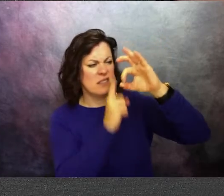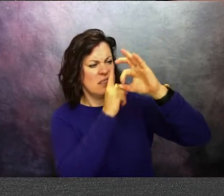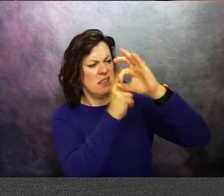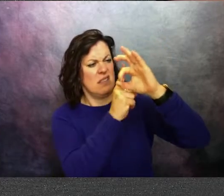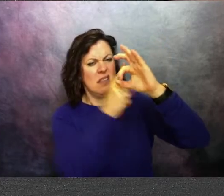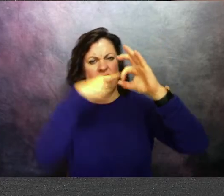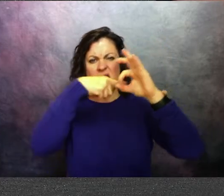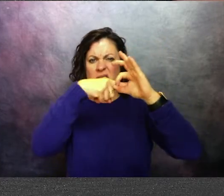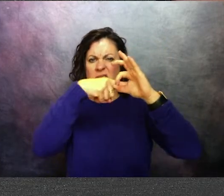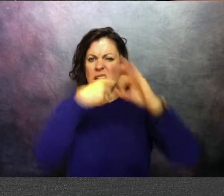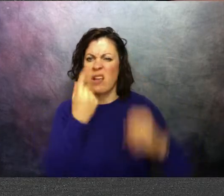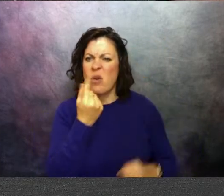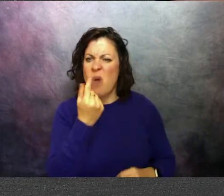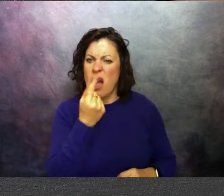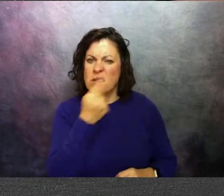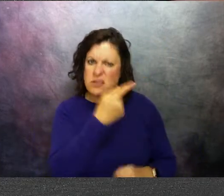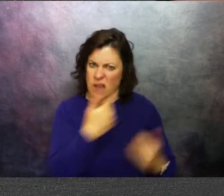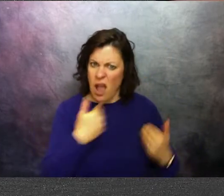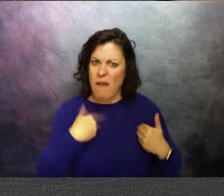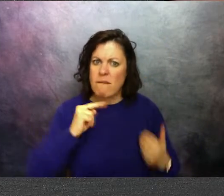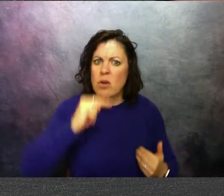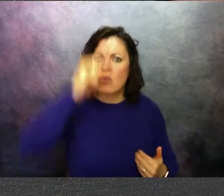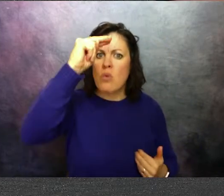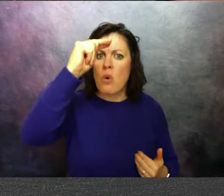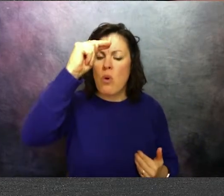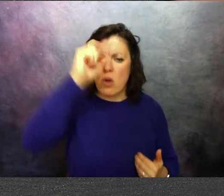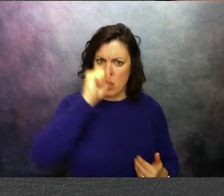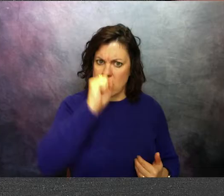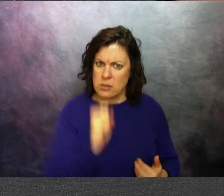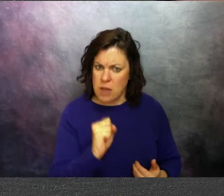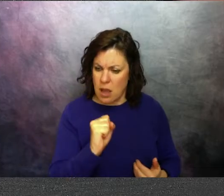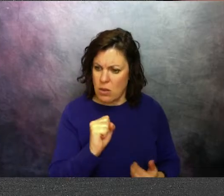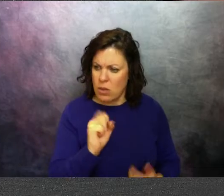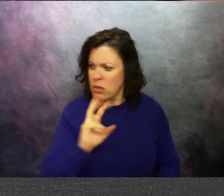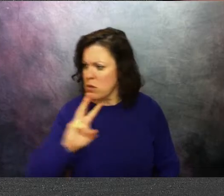And that tells you north, south, east, and west,